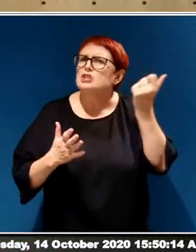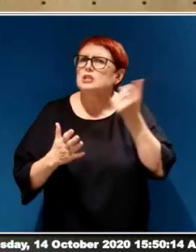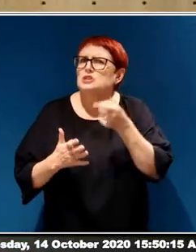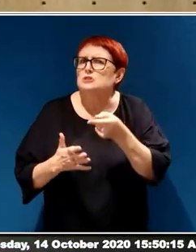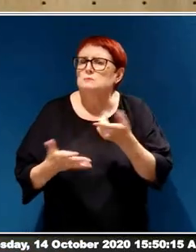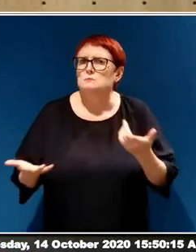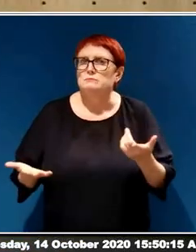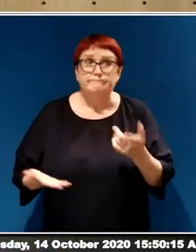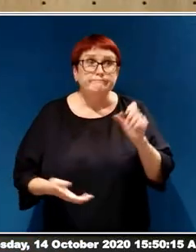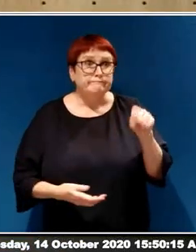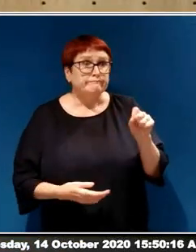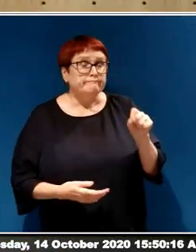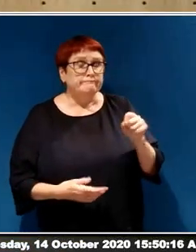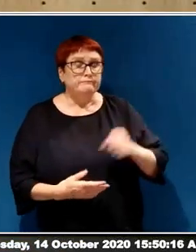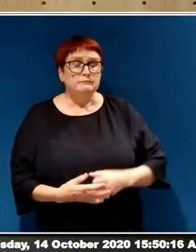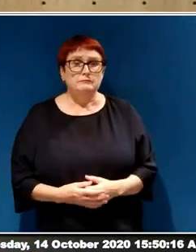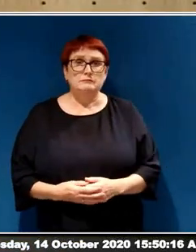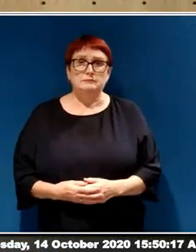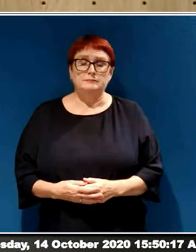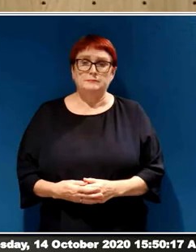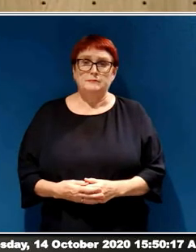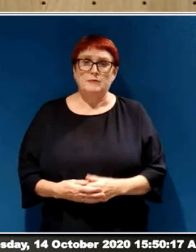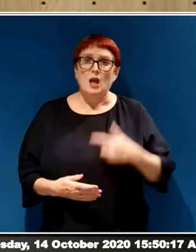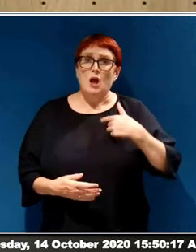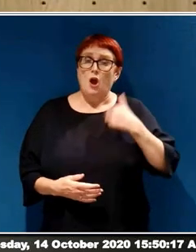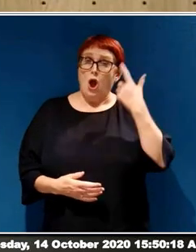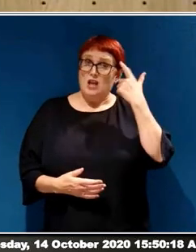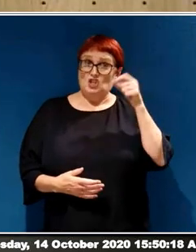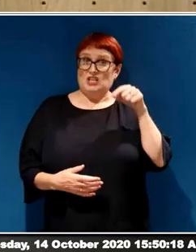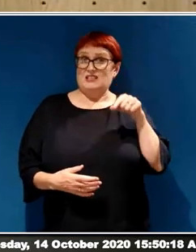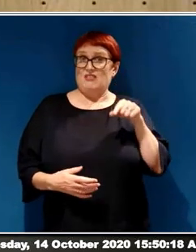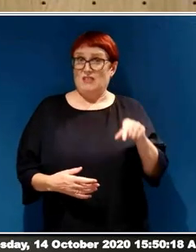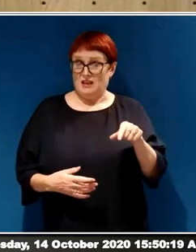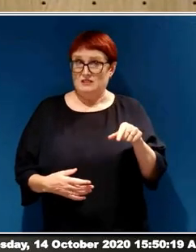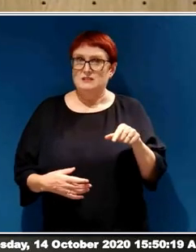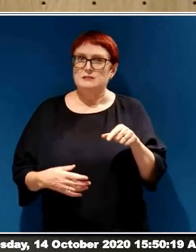I made the recommendation specifically in relation to the topic of restraint.